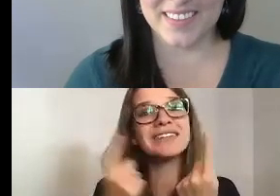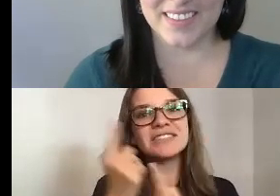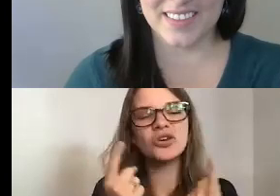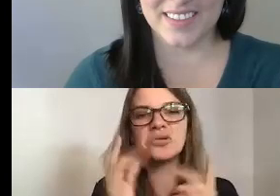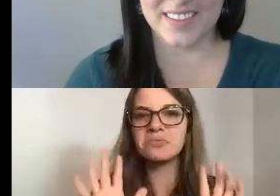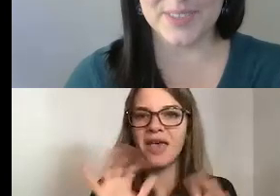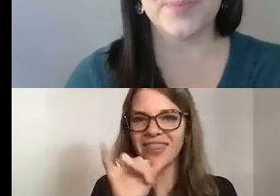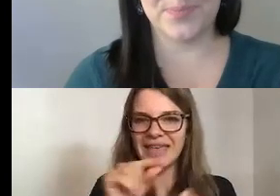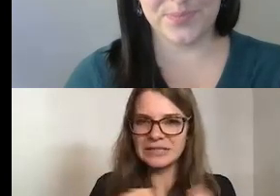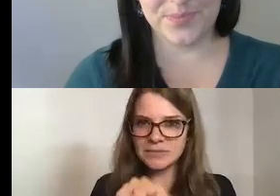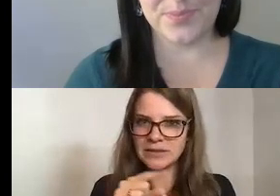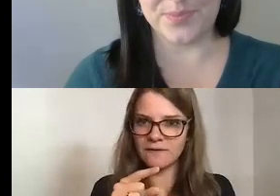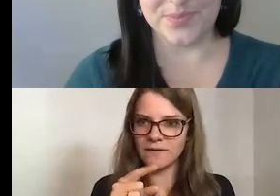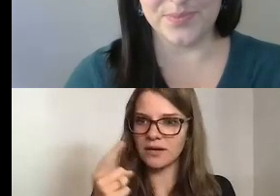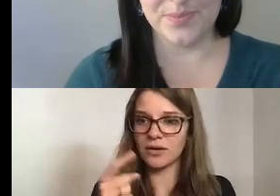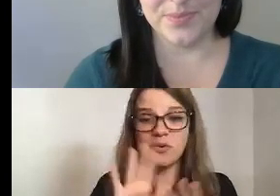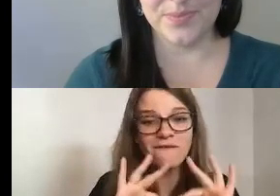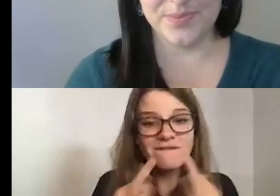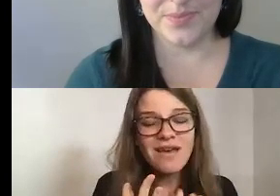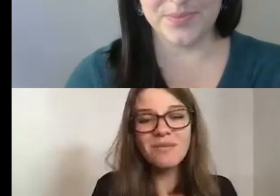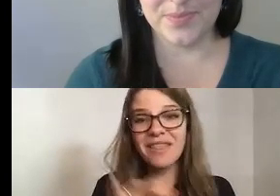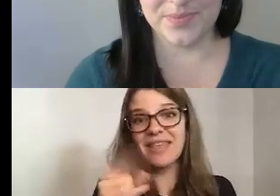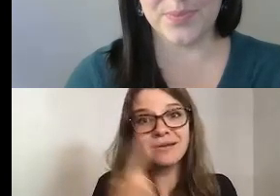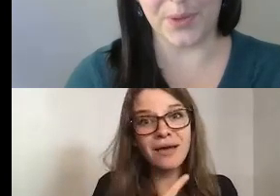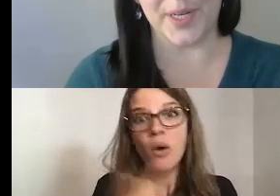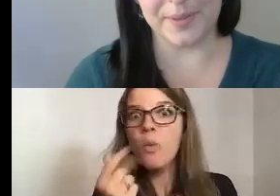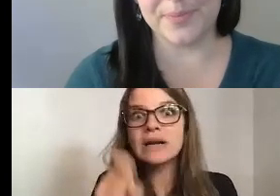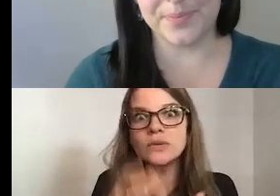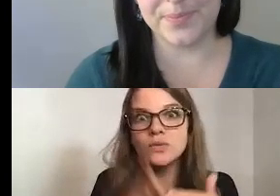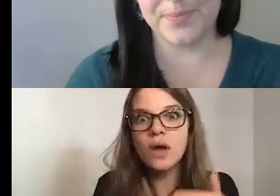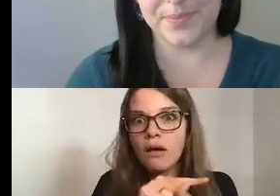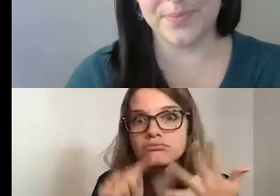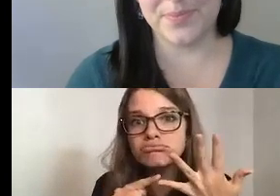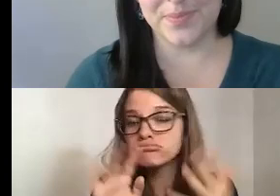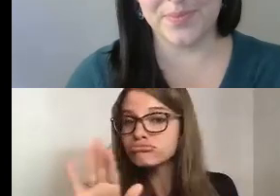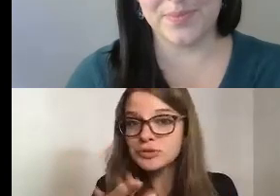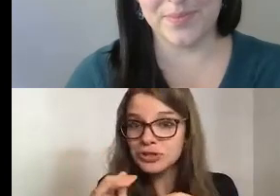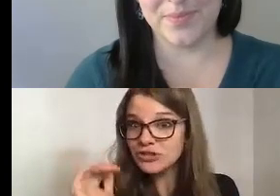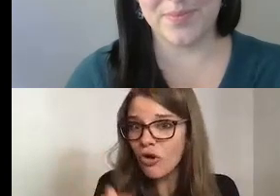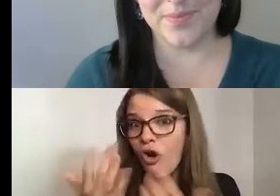context of your family what needs to get done you know did your child already spend five hours